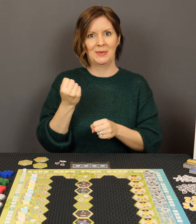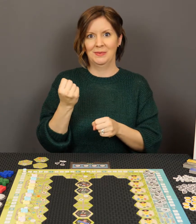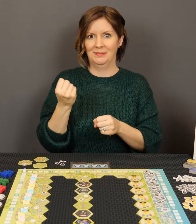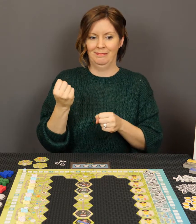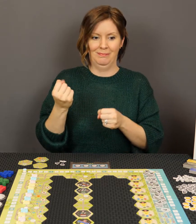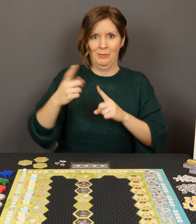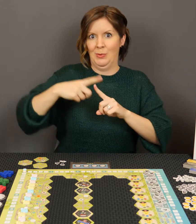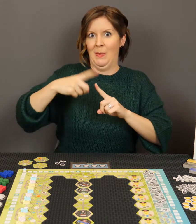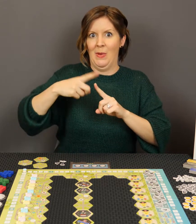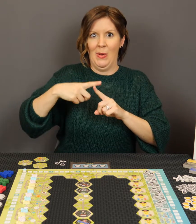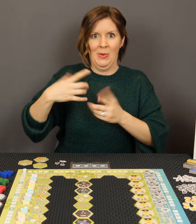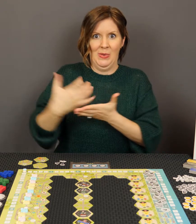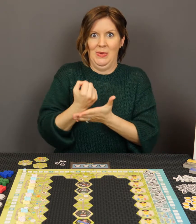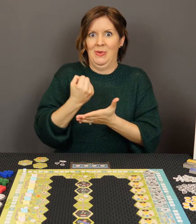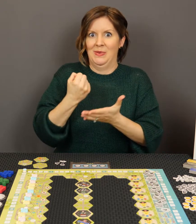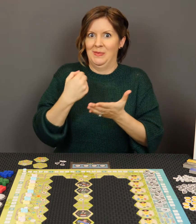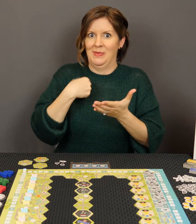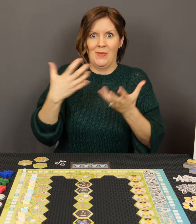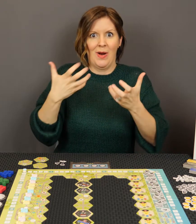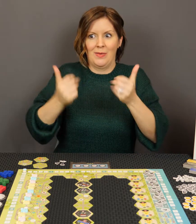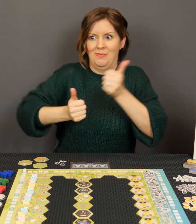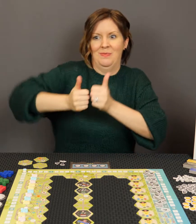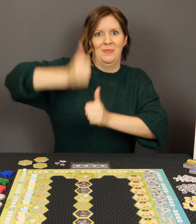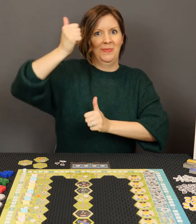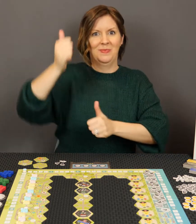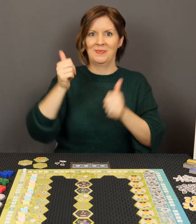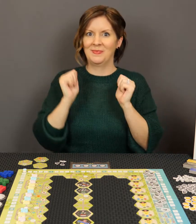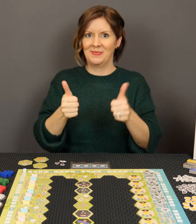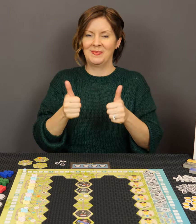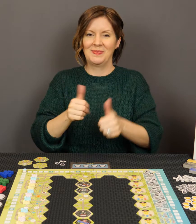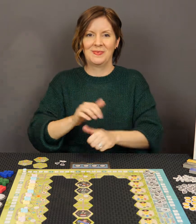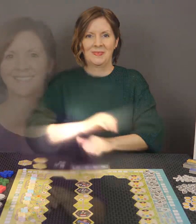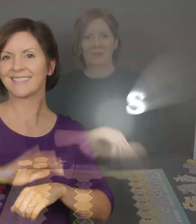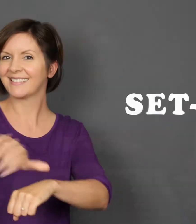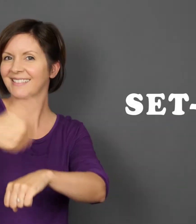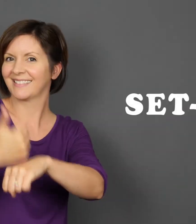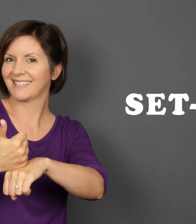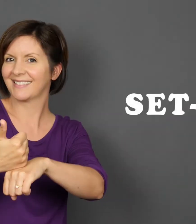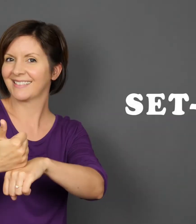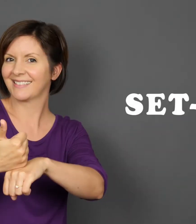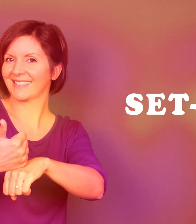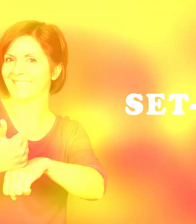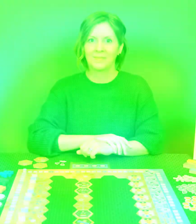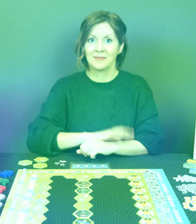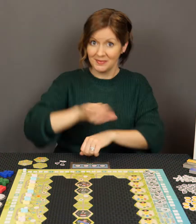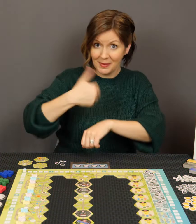And then you’ll earn fame. Whoever has the most fame wins!